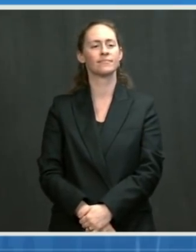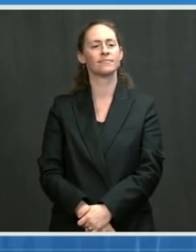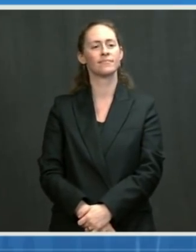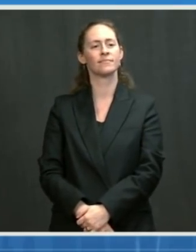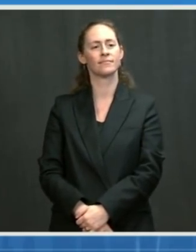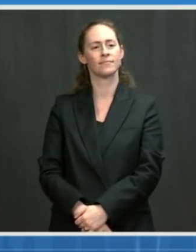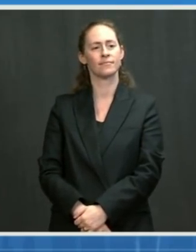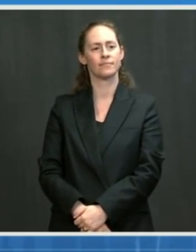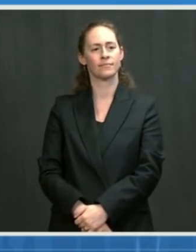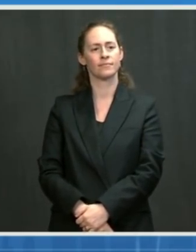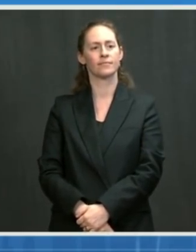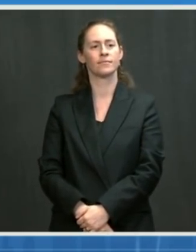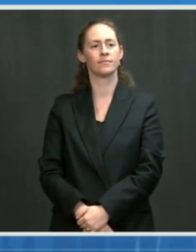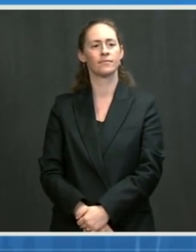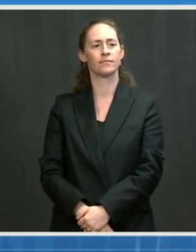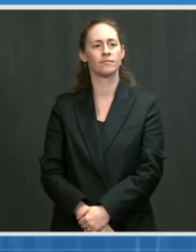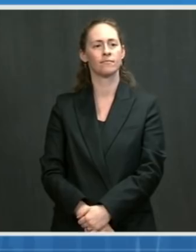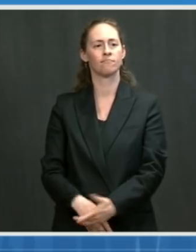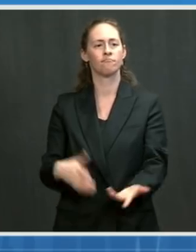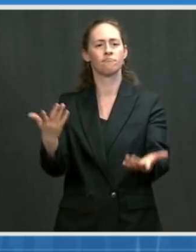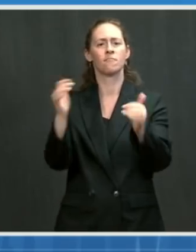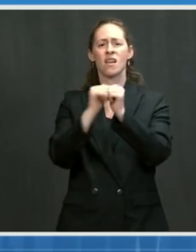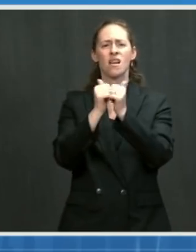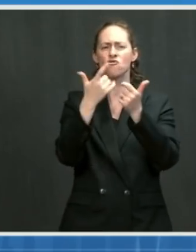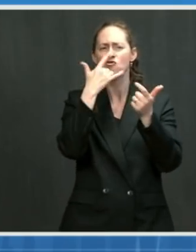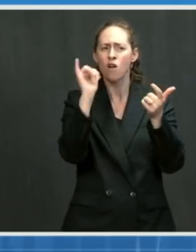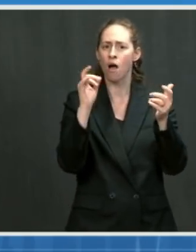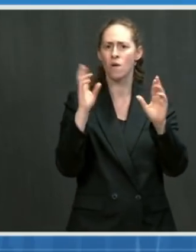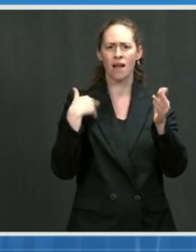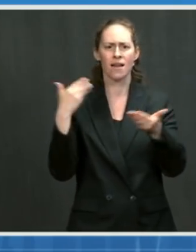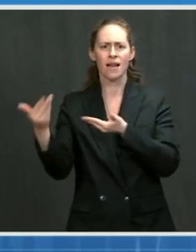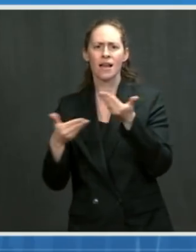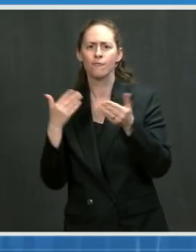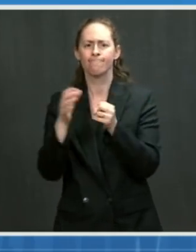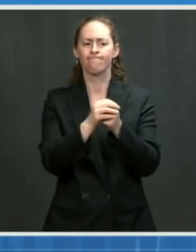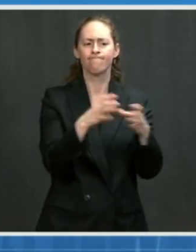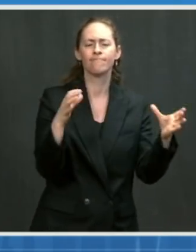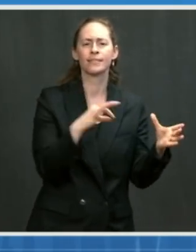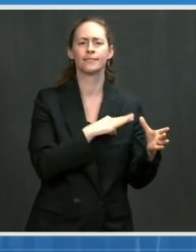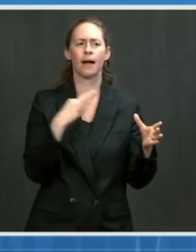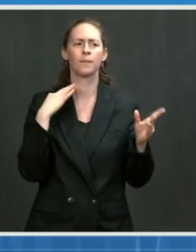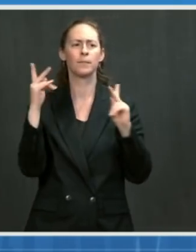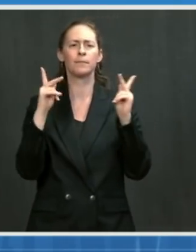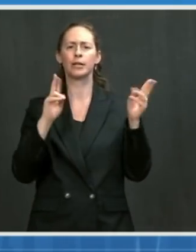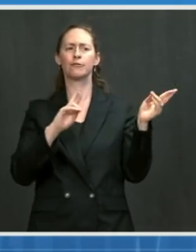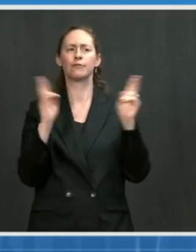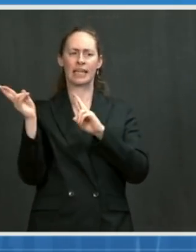WORKFORCE HAS GOTTEN SMALLER THIS SUPPORT WILL IMMEDIATELY